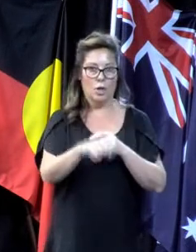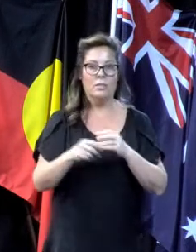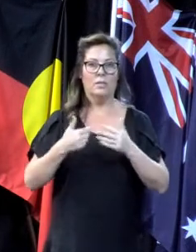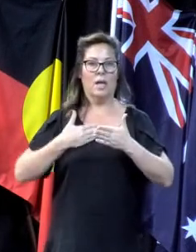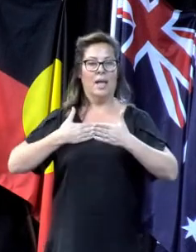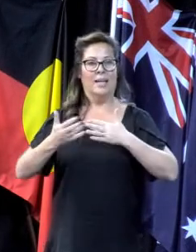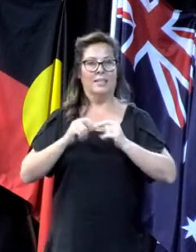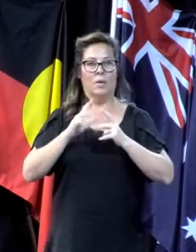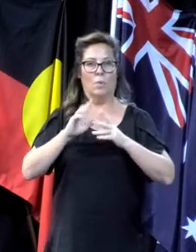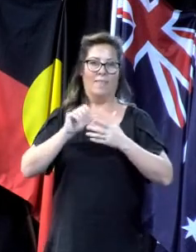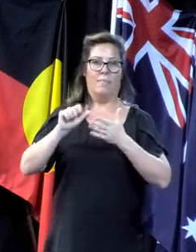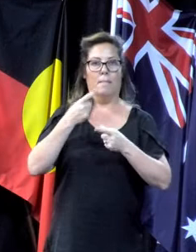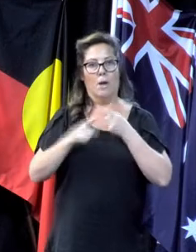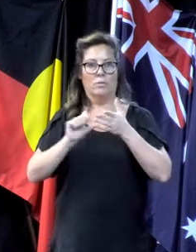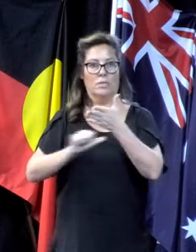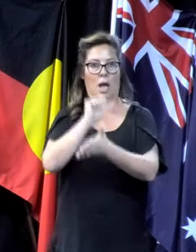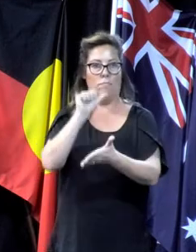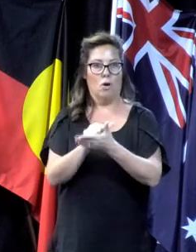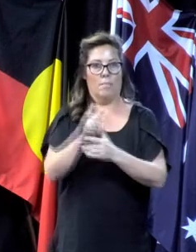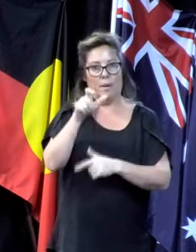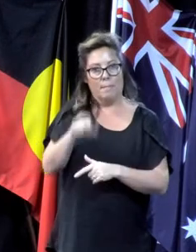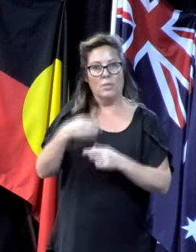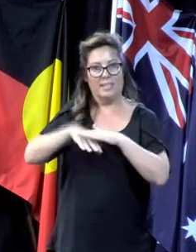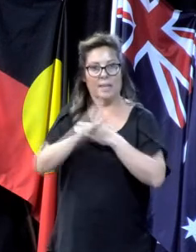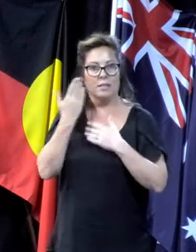in the school that has the information about the event or the activity,